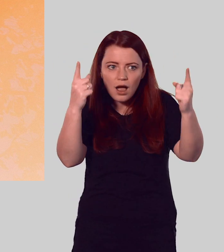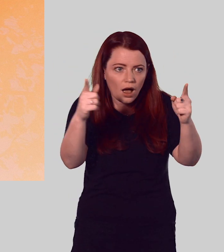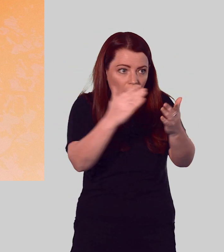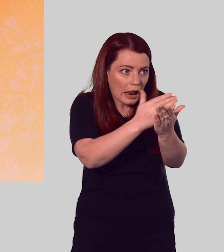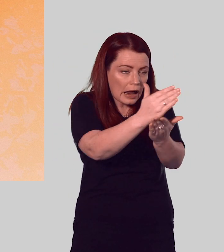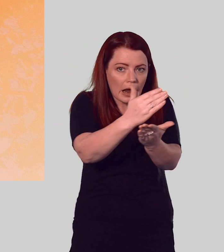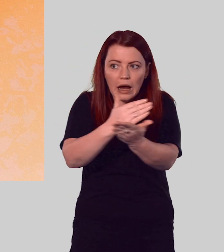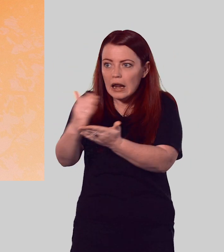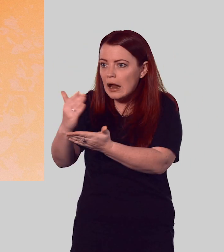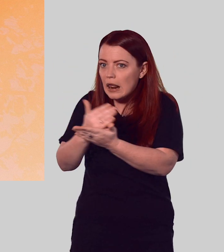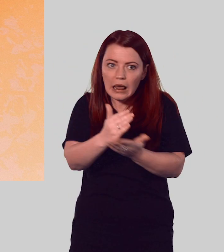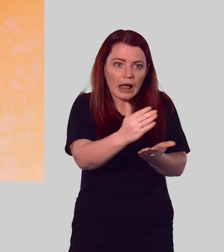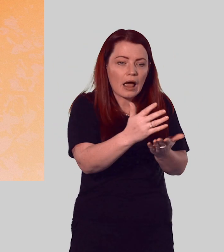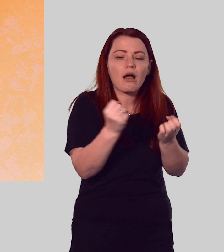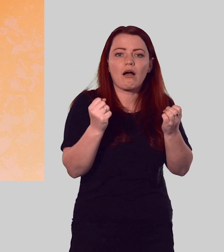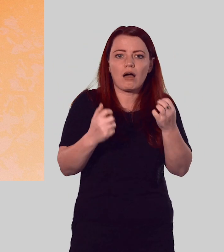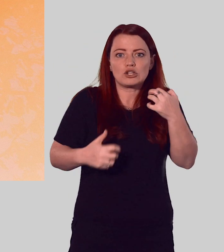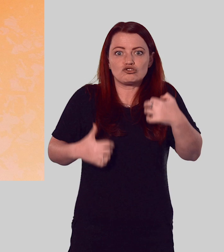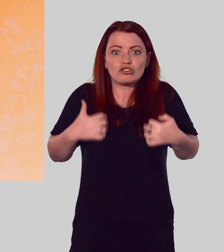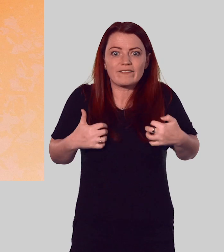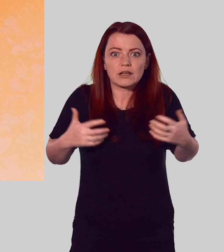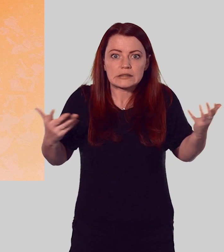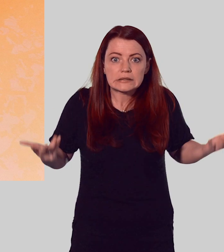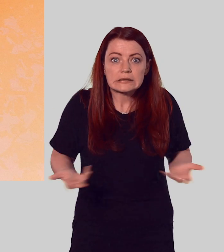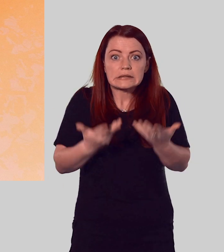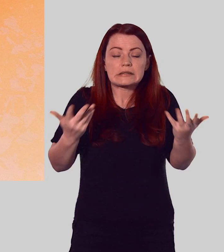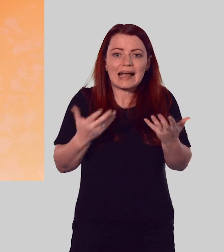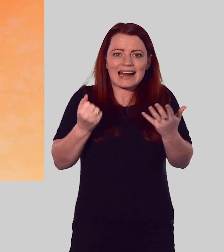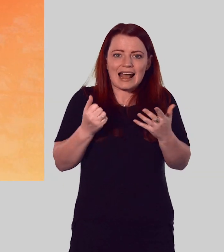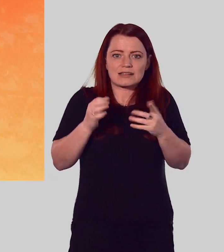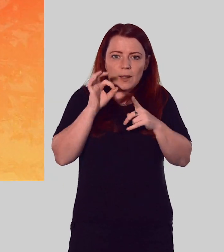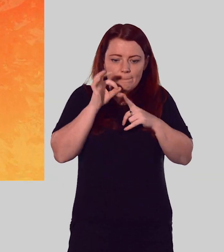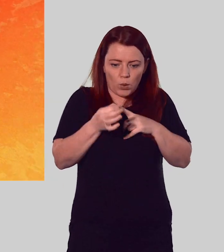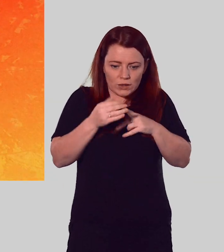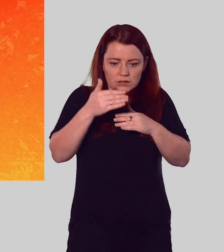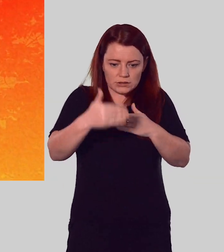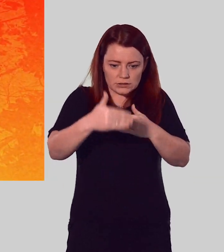is driven and has got set points and targets that we meet to.